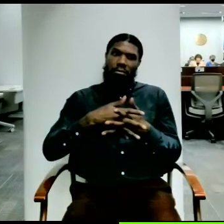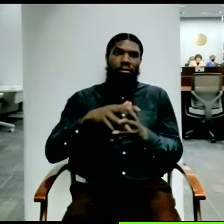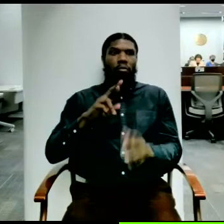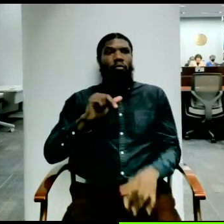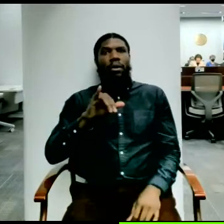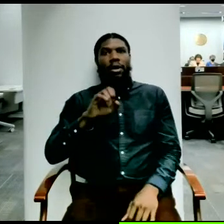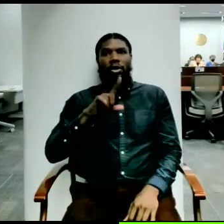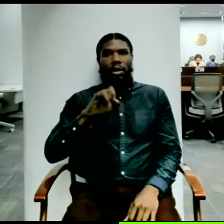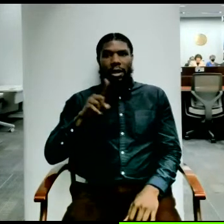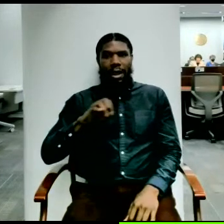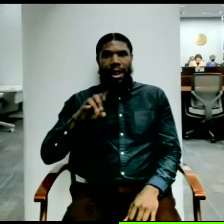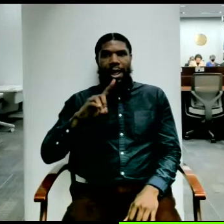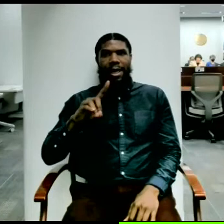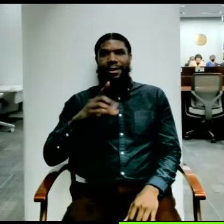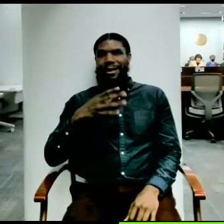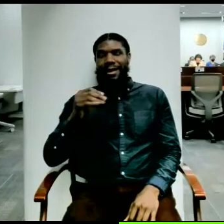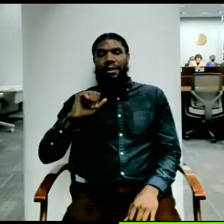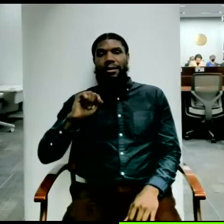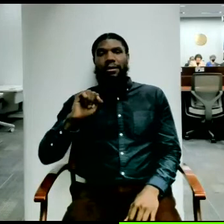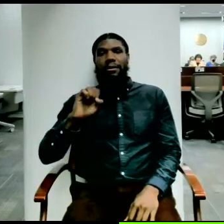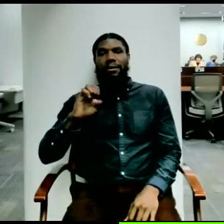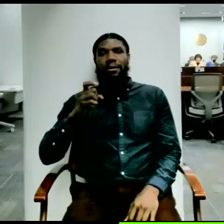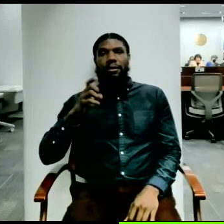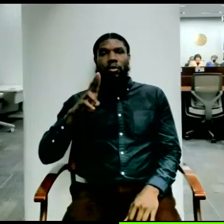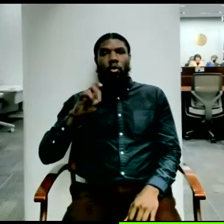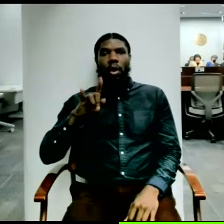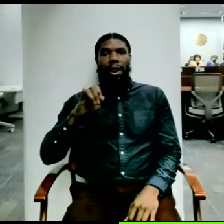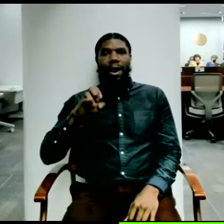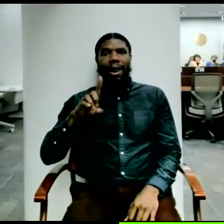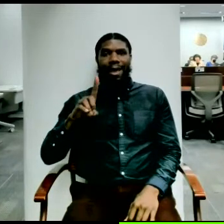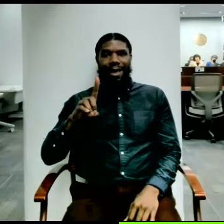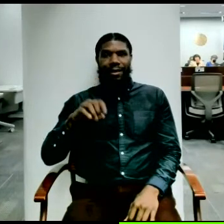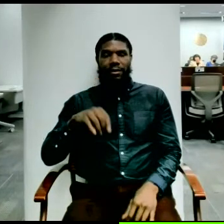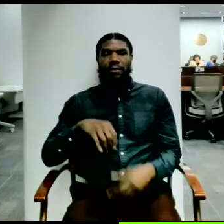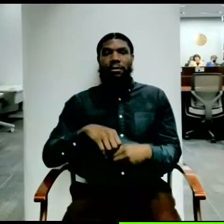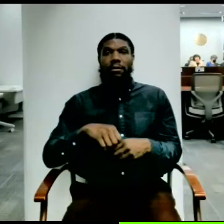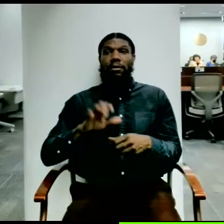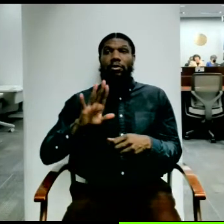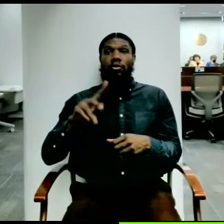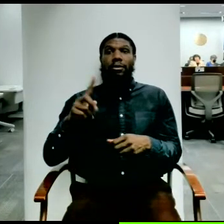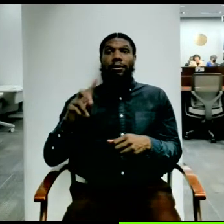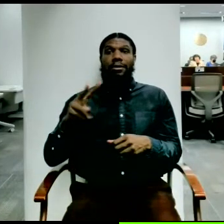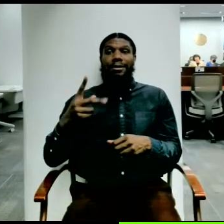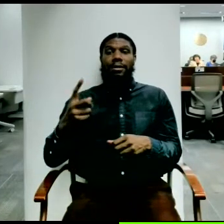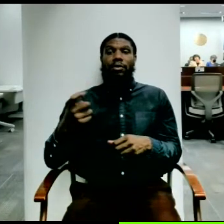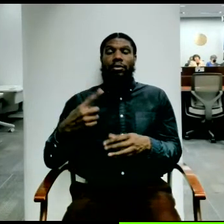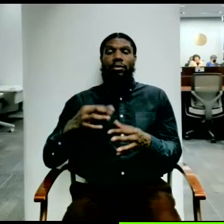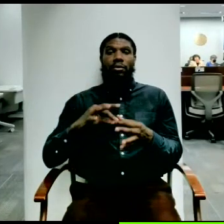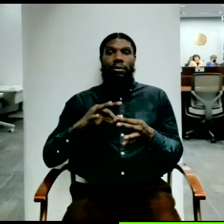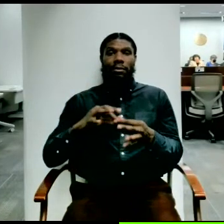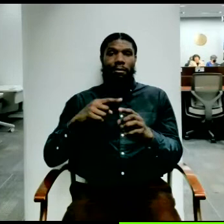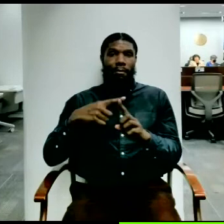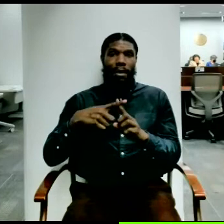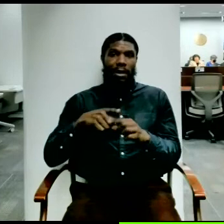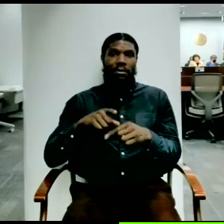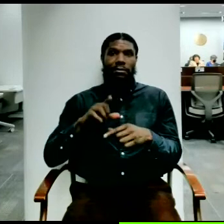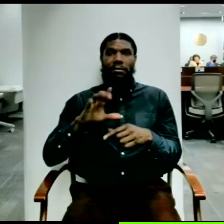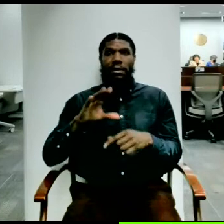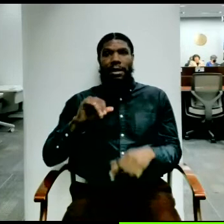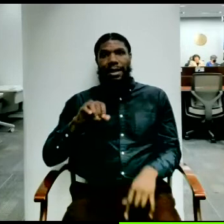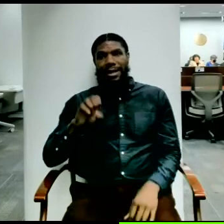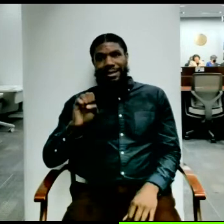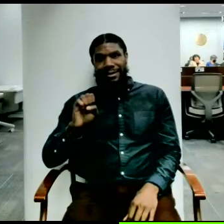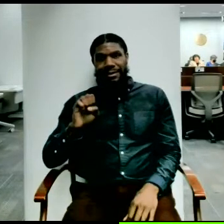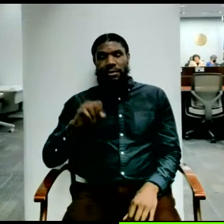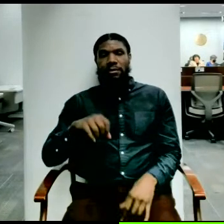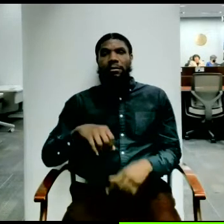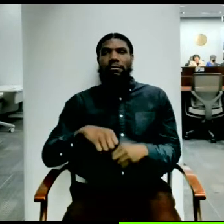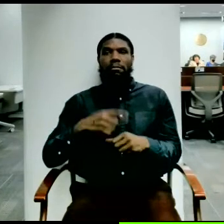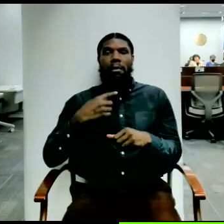Um, and so to your second question, which is um about positive cases we have not identified any